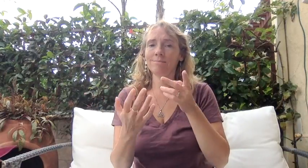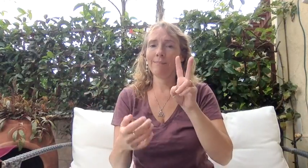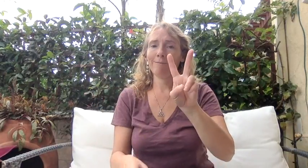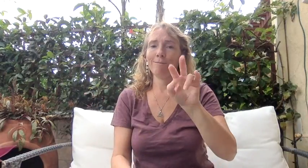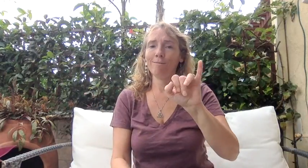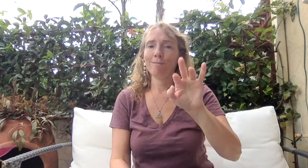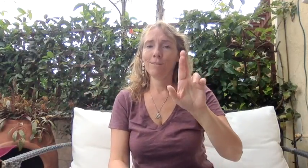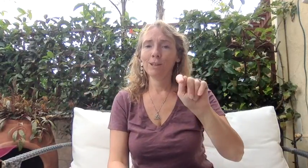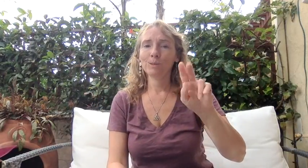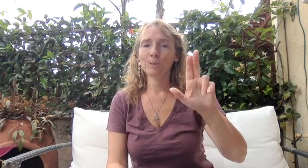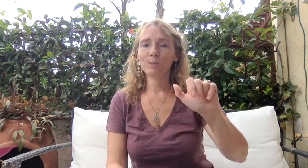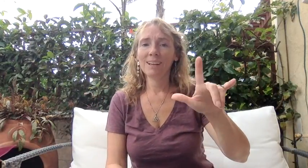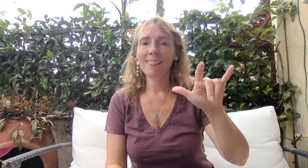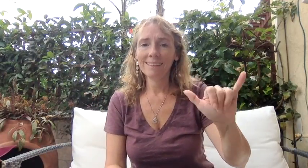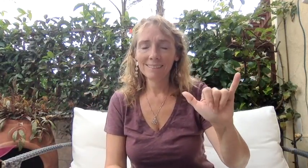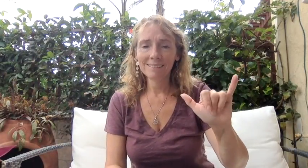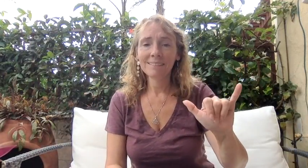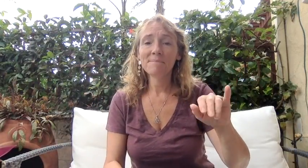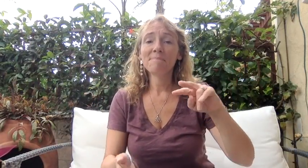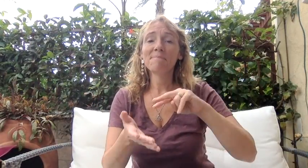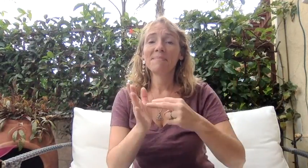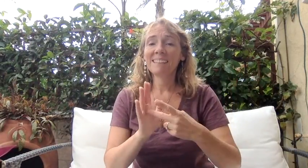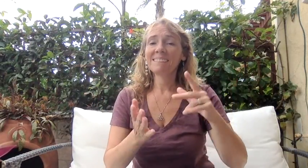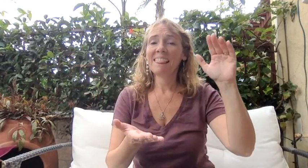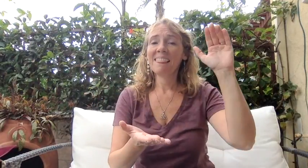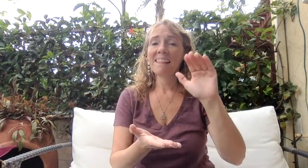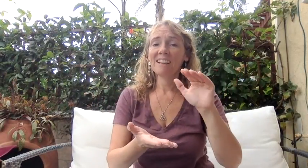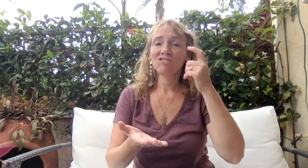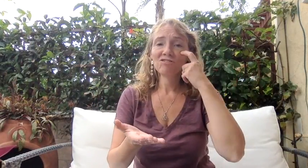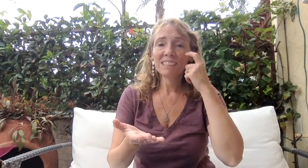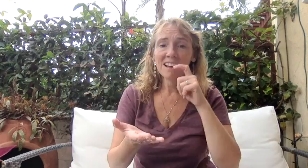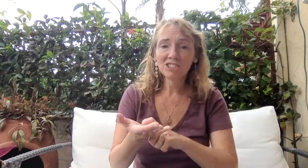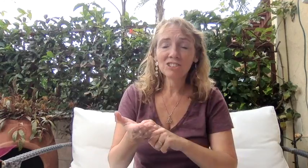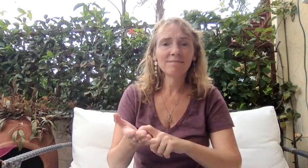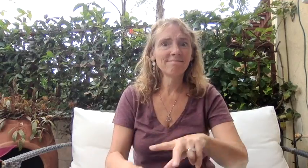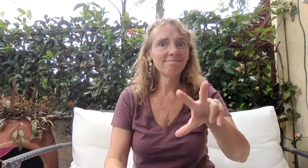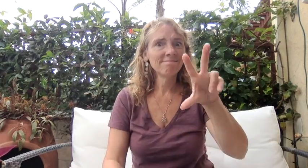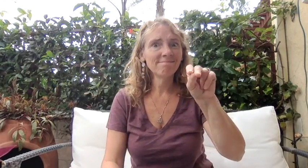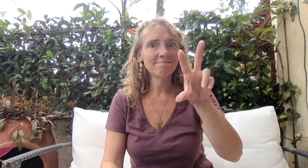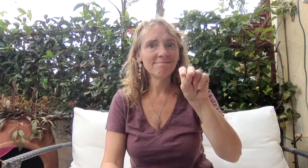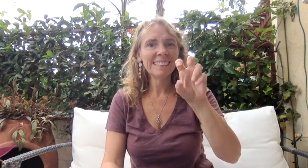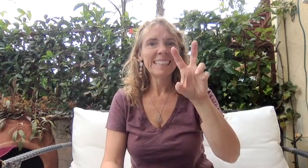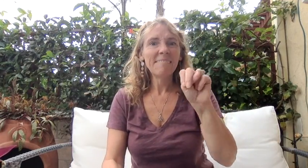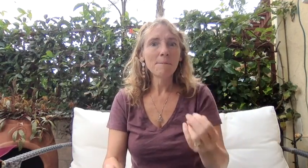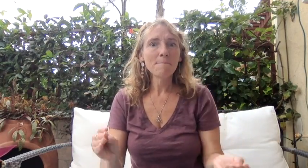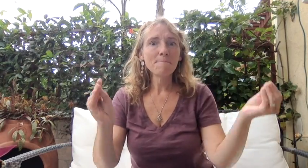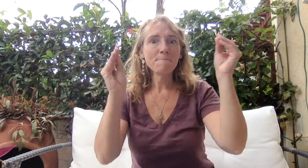event virtually. Which does not entail less recognition by any